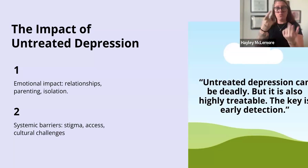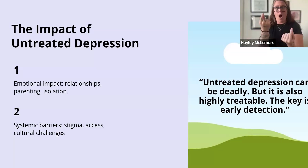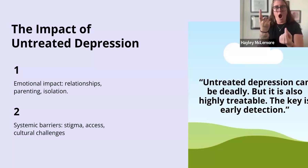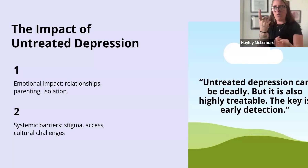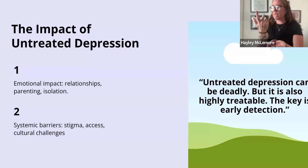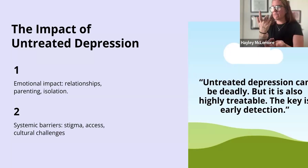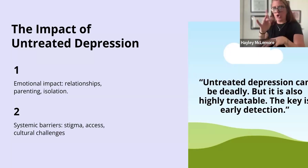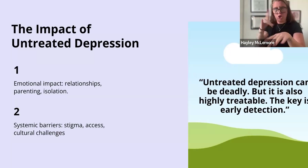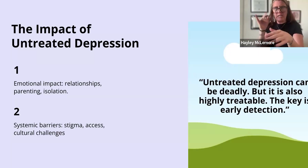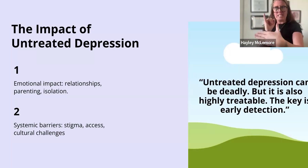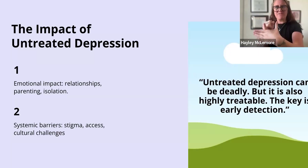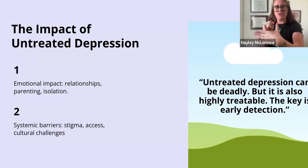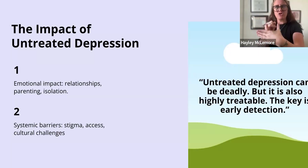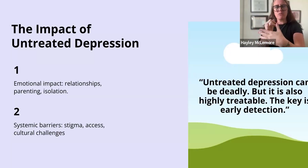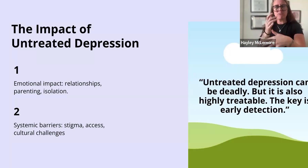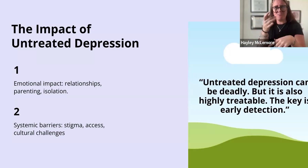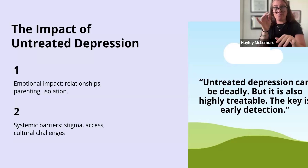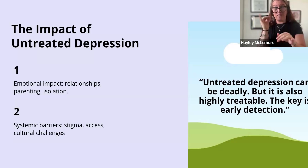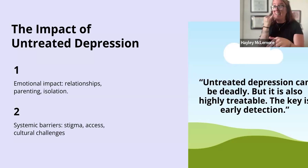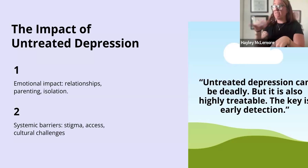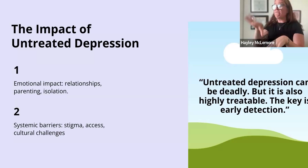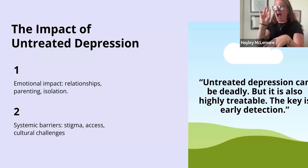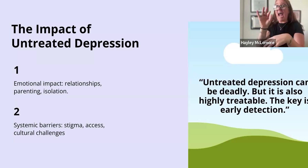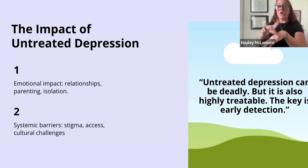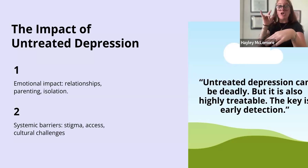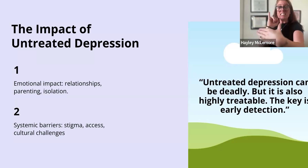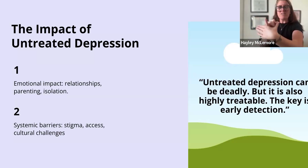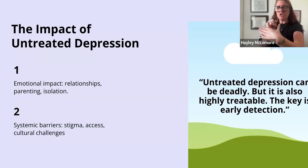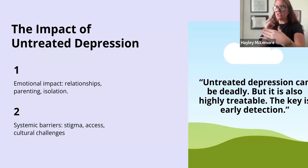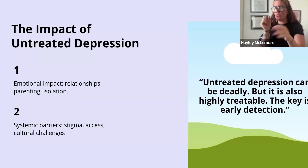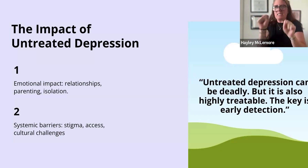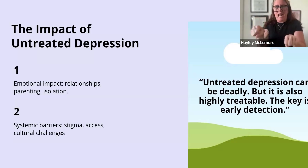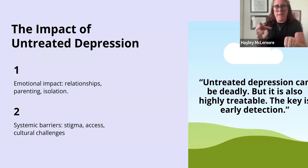but it also is highly treatable. It is the key to early detection."